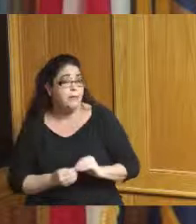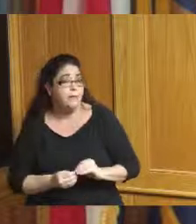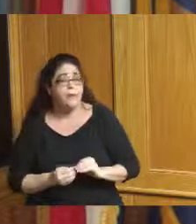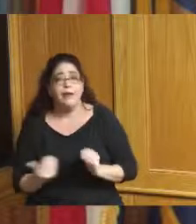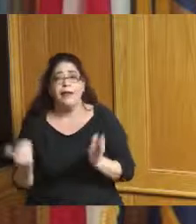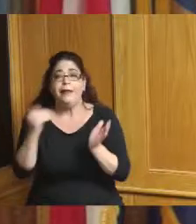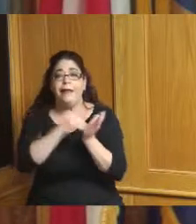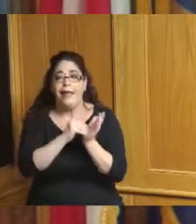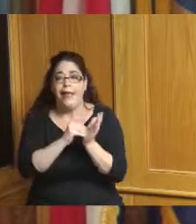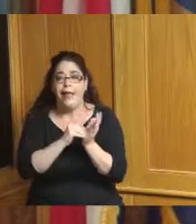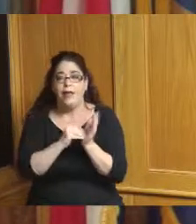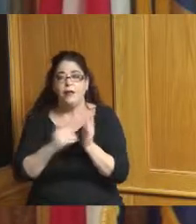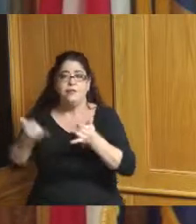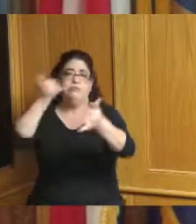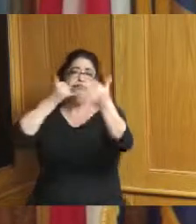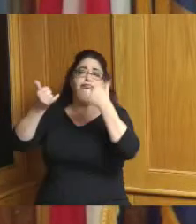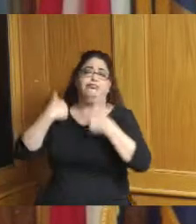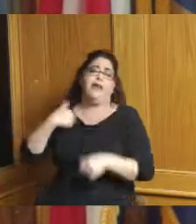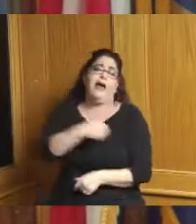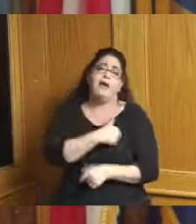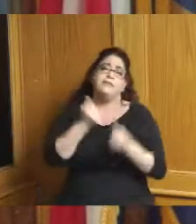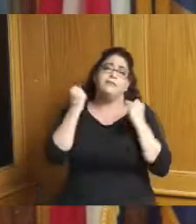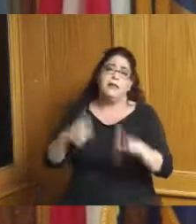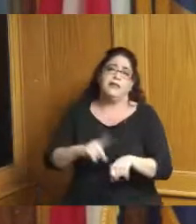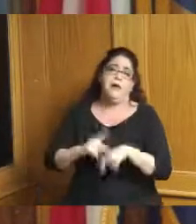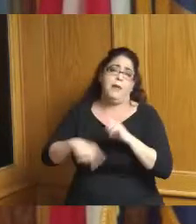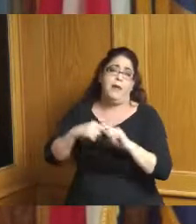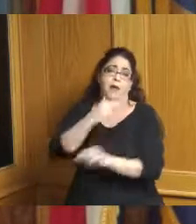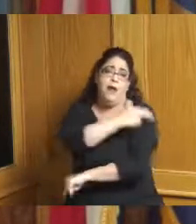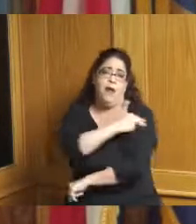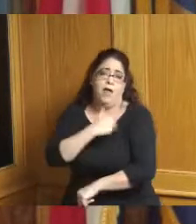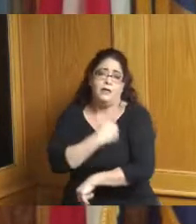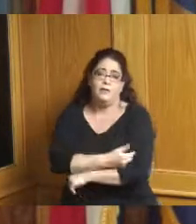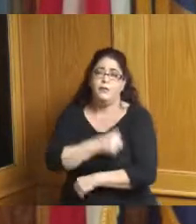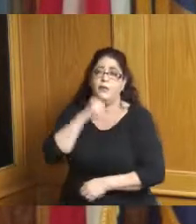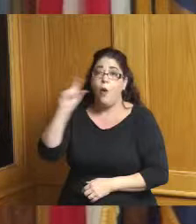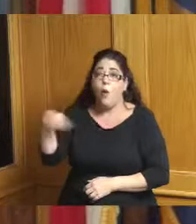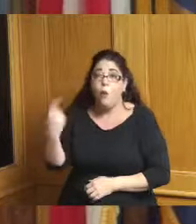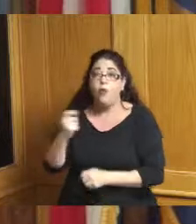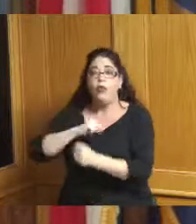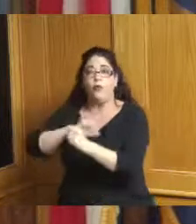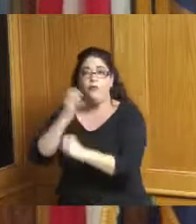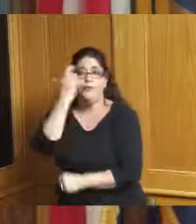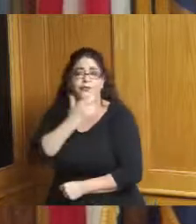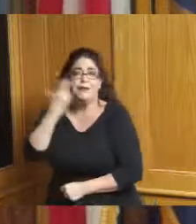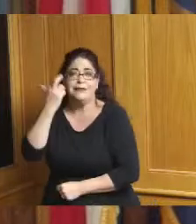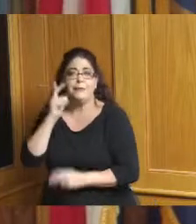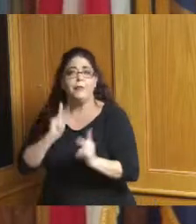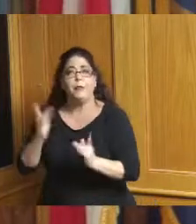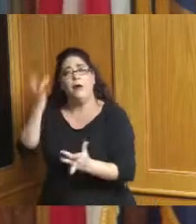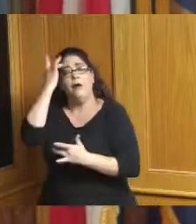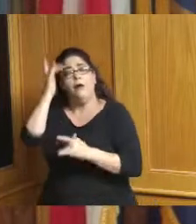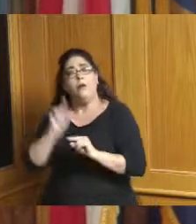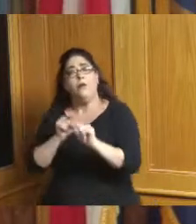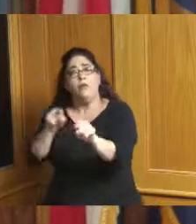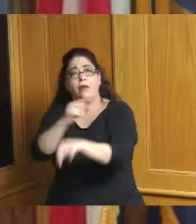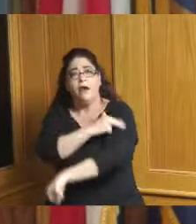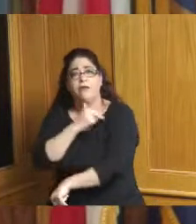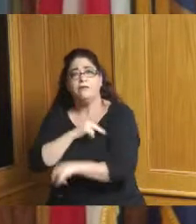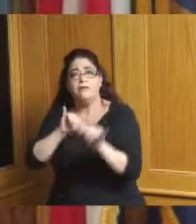lot of calls we have other reasons that people are in the hospital besides covet a lot of I've been